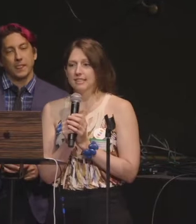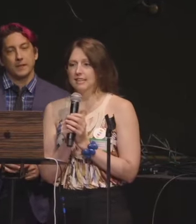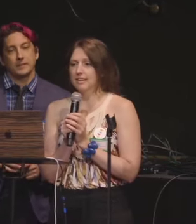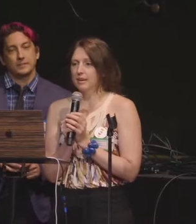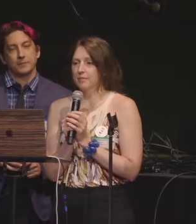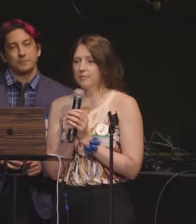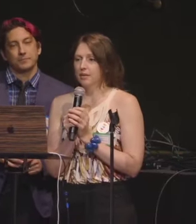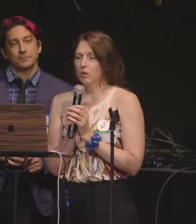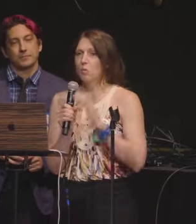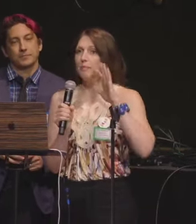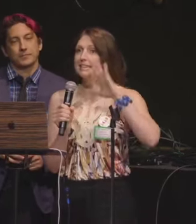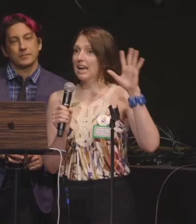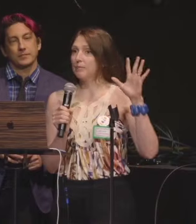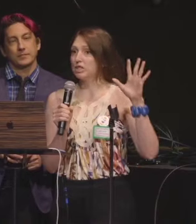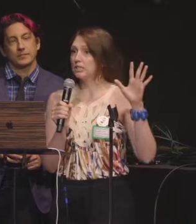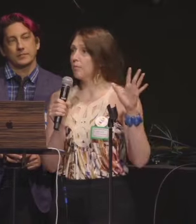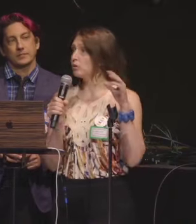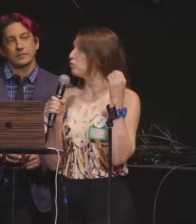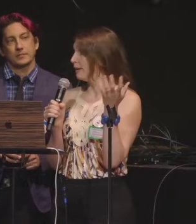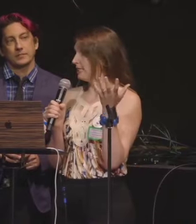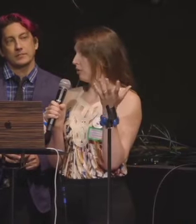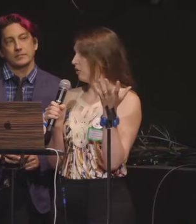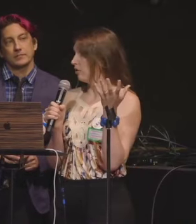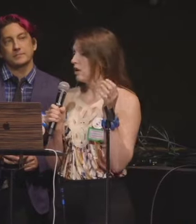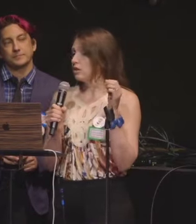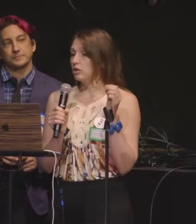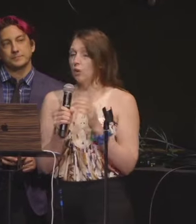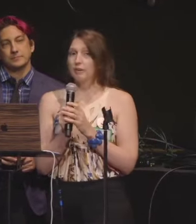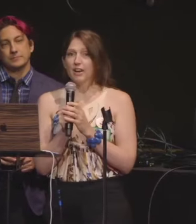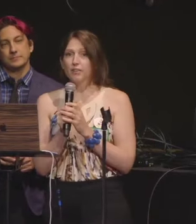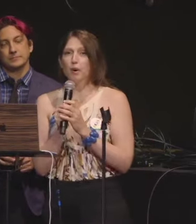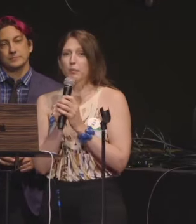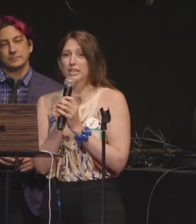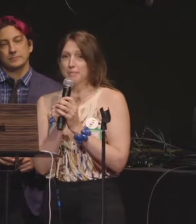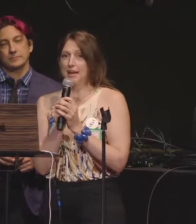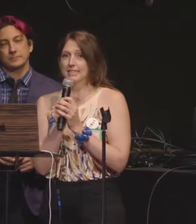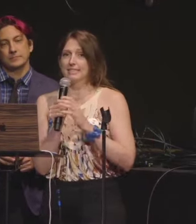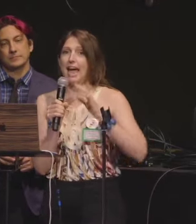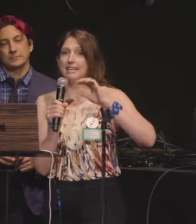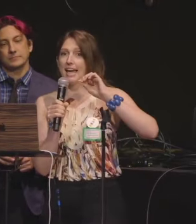is what makes captions the most readable. So we found that what works best